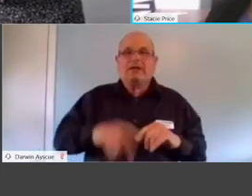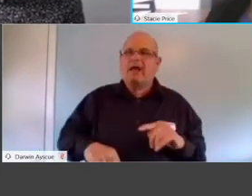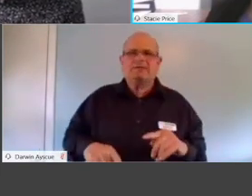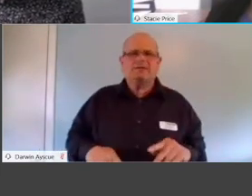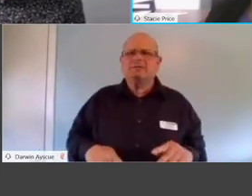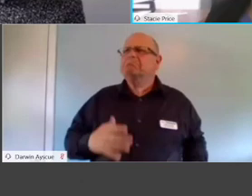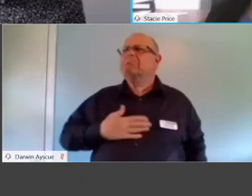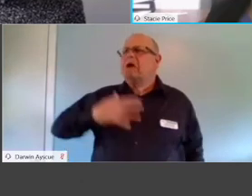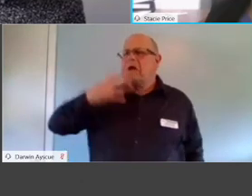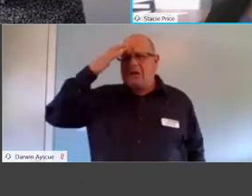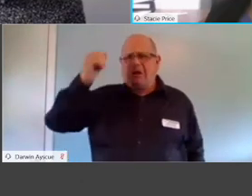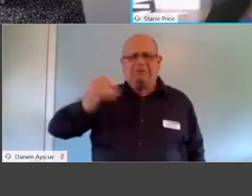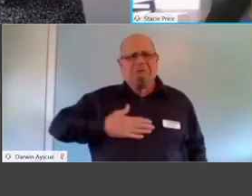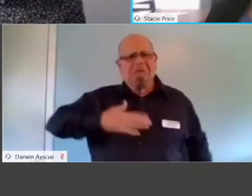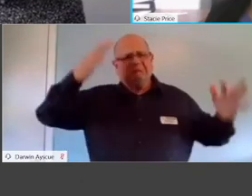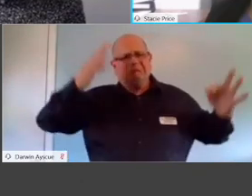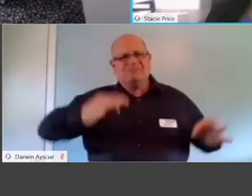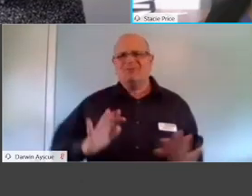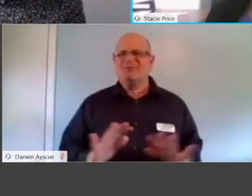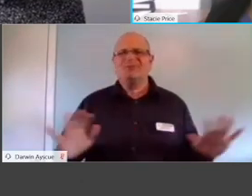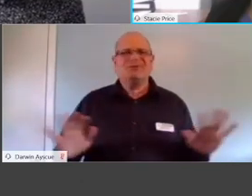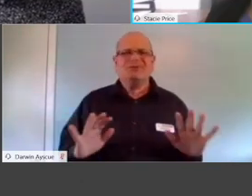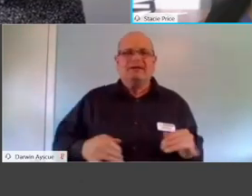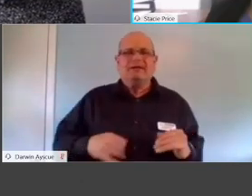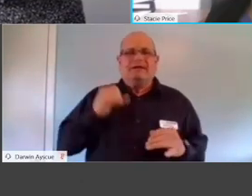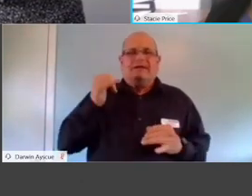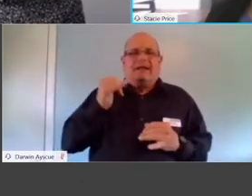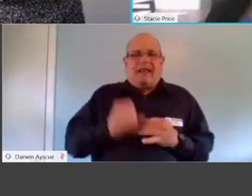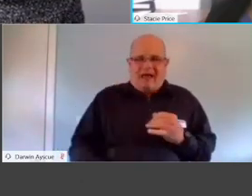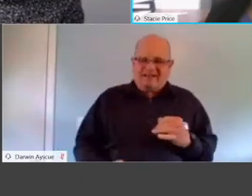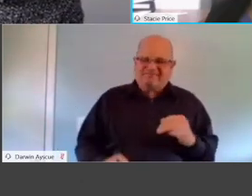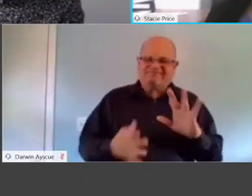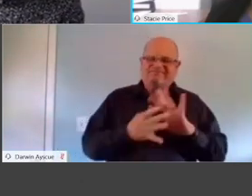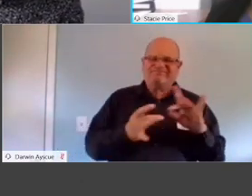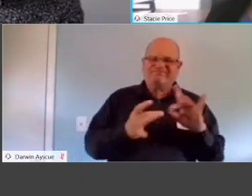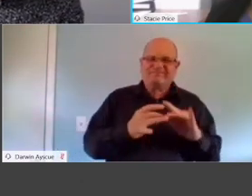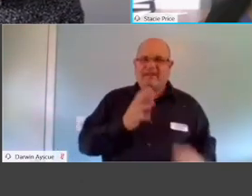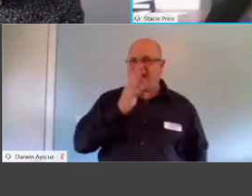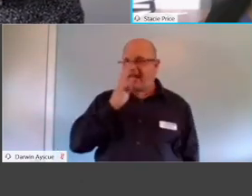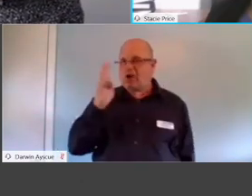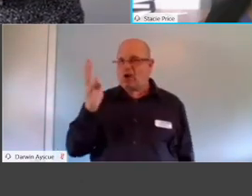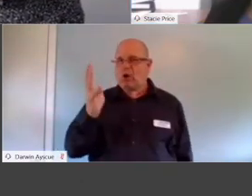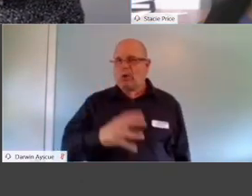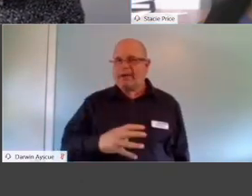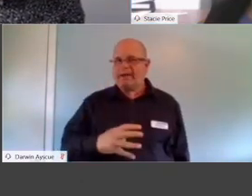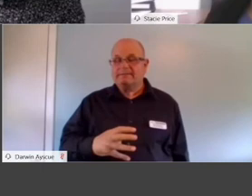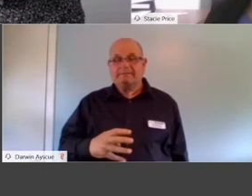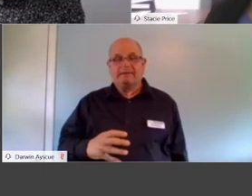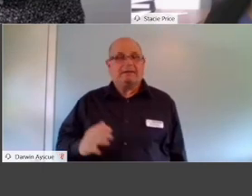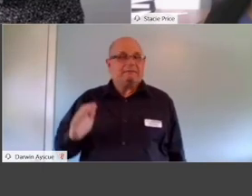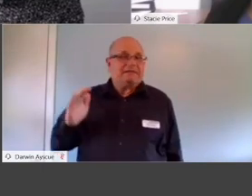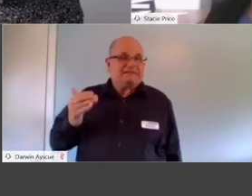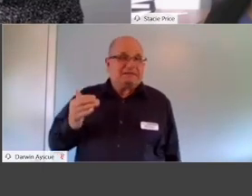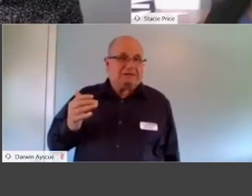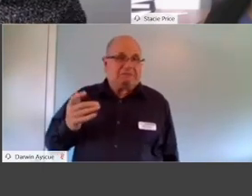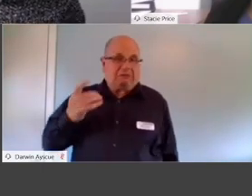sense S. the last one I will tell you ignoring, it may seem crazy to think an employer would